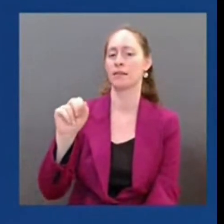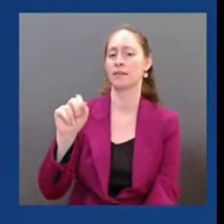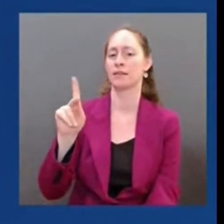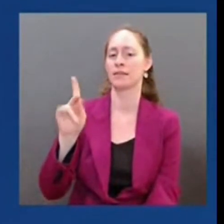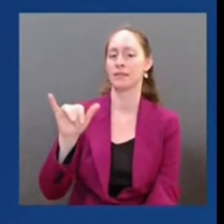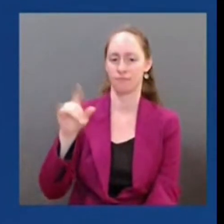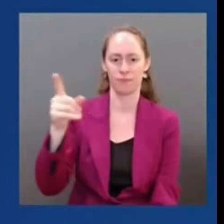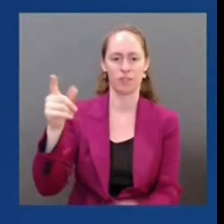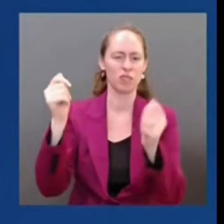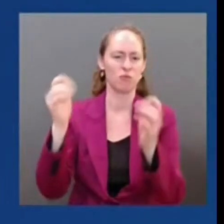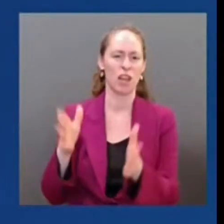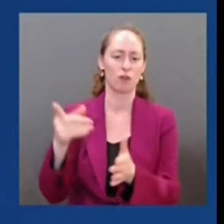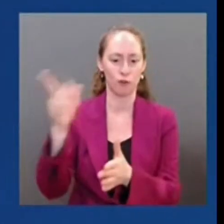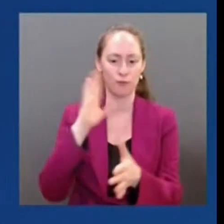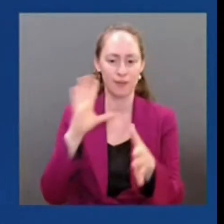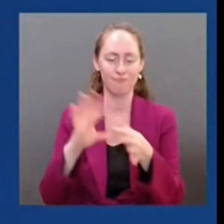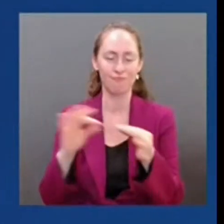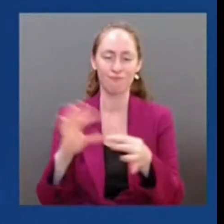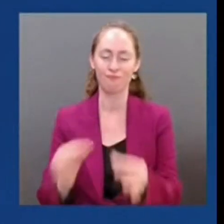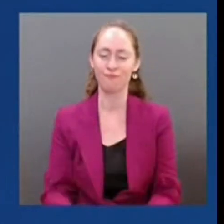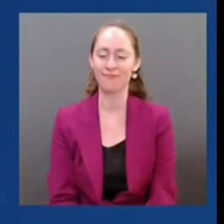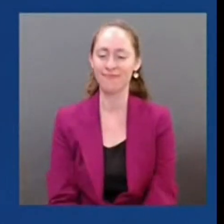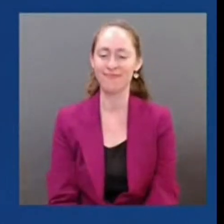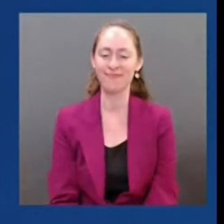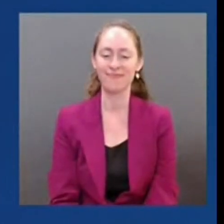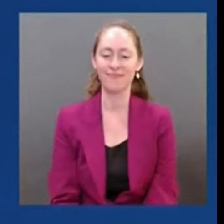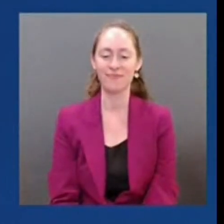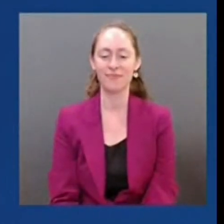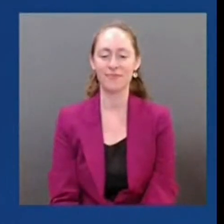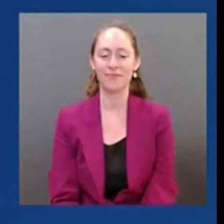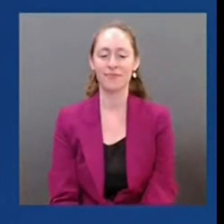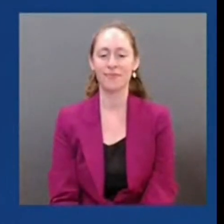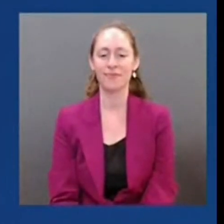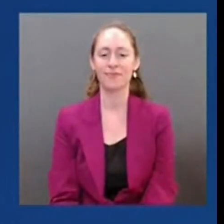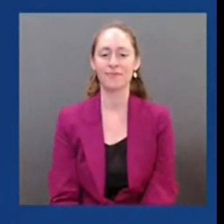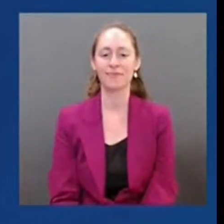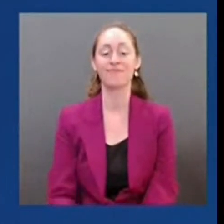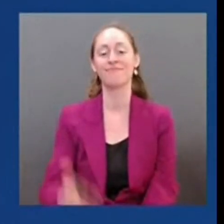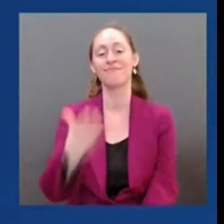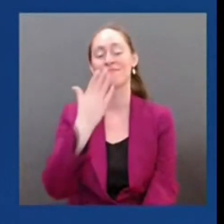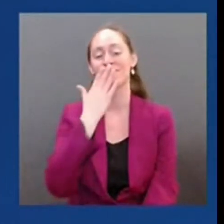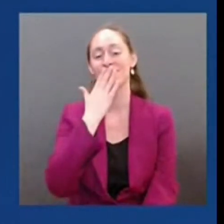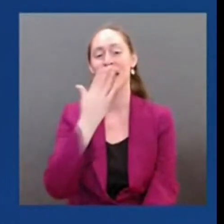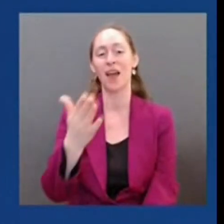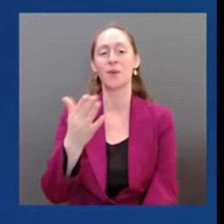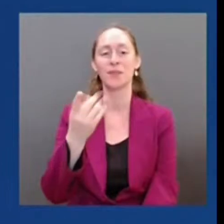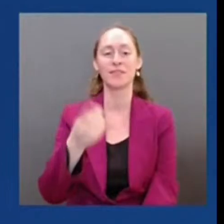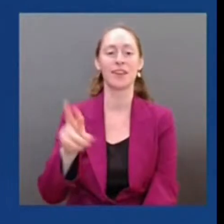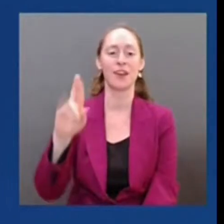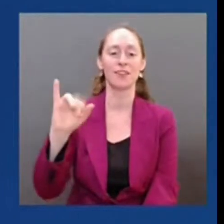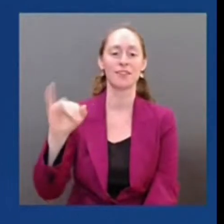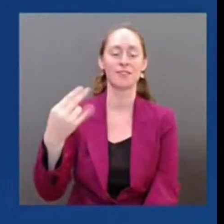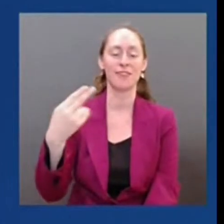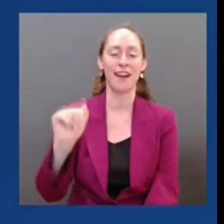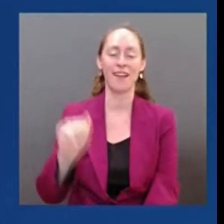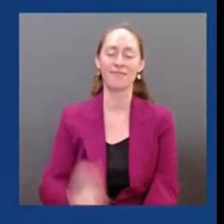OVER TO DR. WALENSKY THE CDC DIRECTOR, FOR HER COMMENTS. DR. WALENSKY OVER TO YOU. GOOD MORNING.